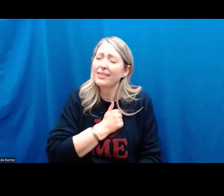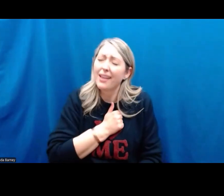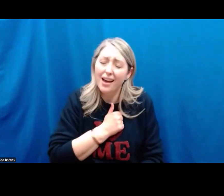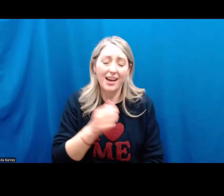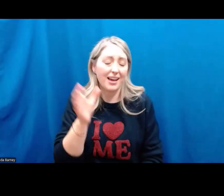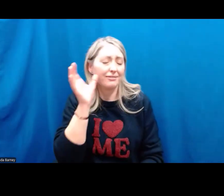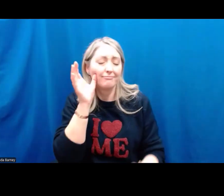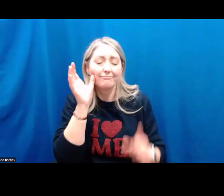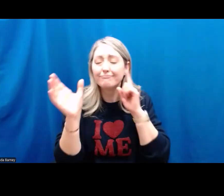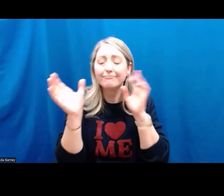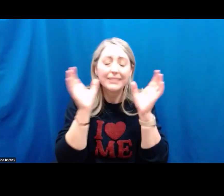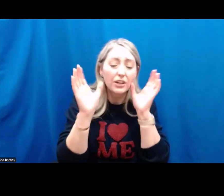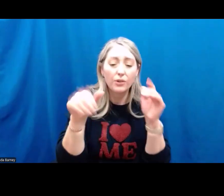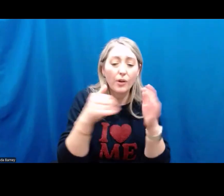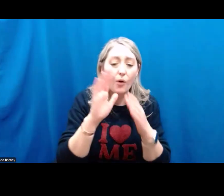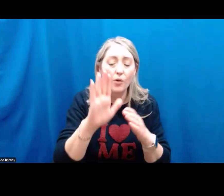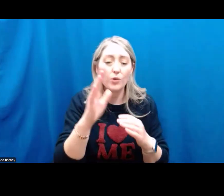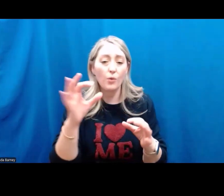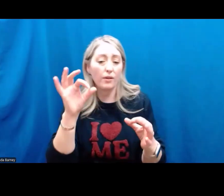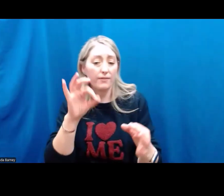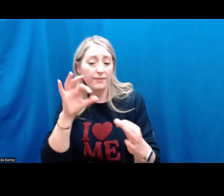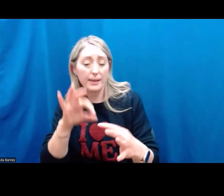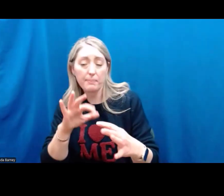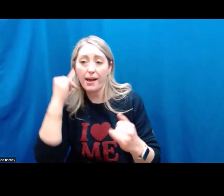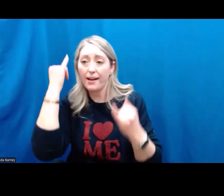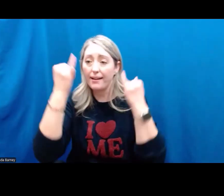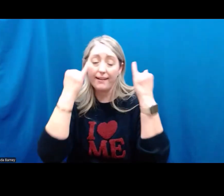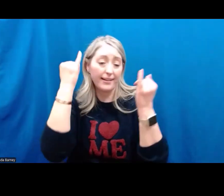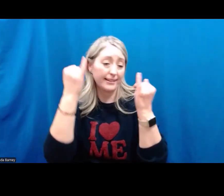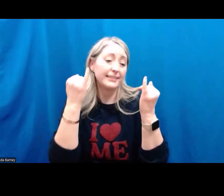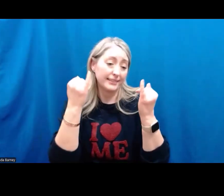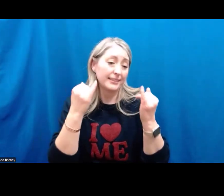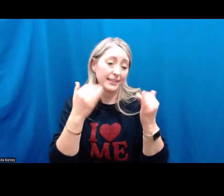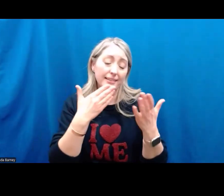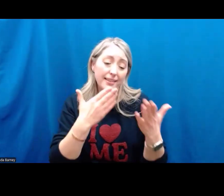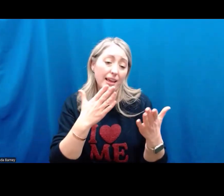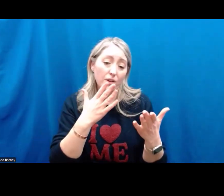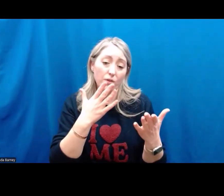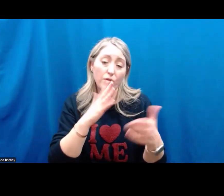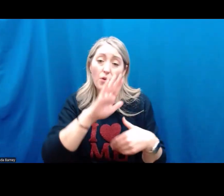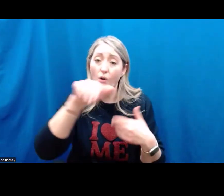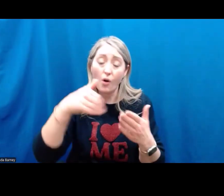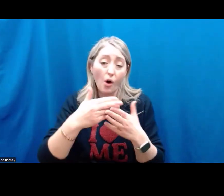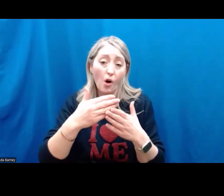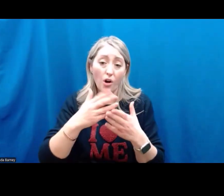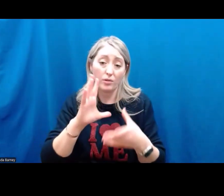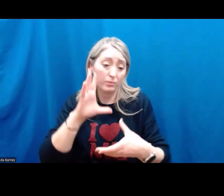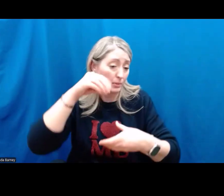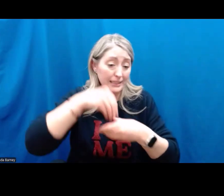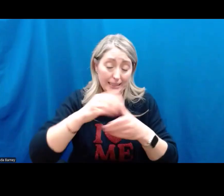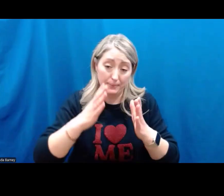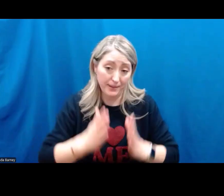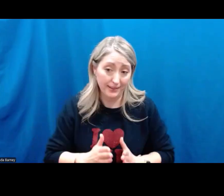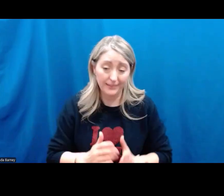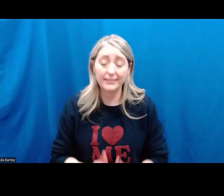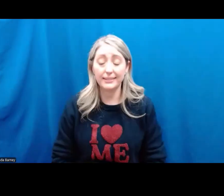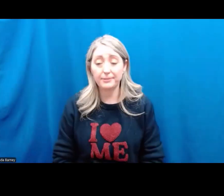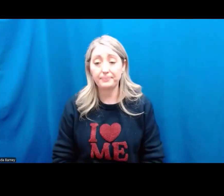discussions and breakout groups. So thank you to all of our participants as well. And with that, I'm going to close us out